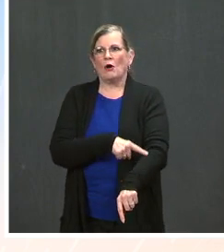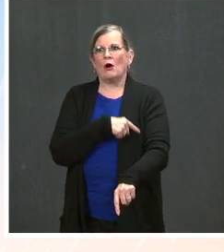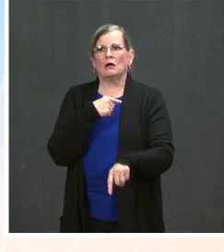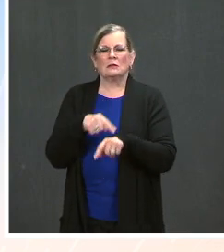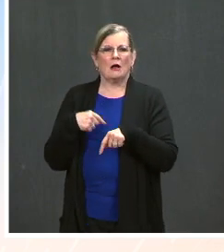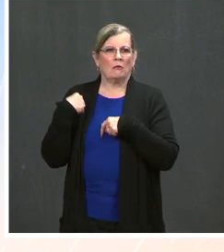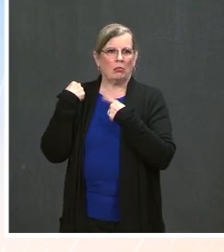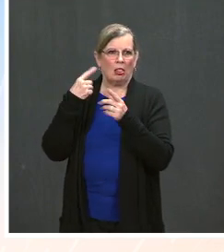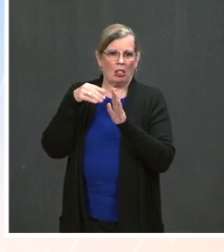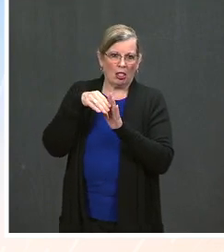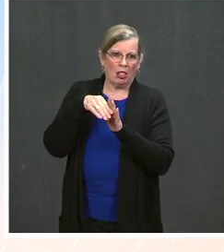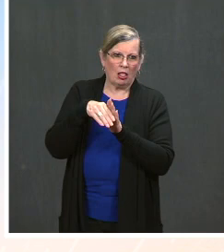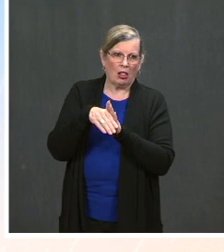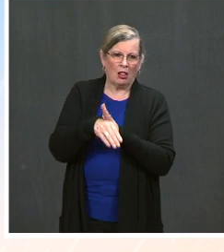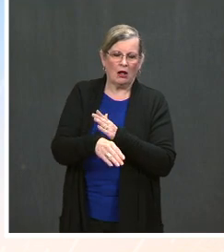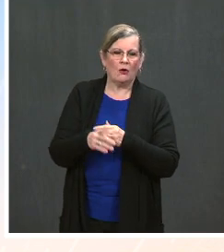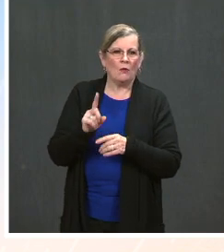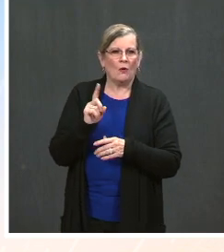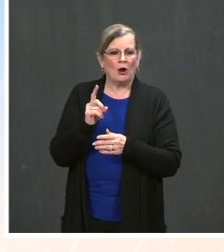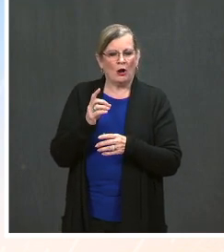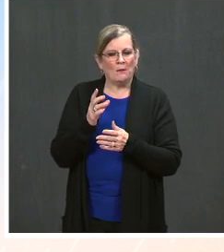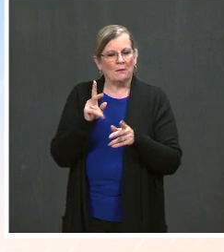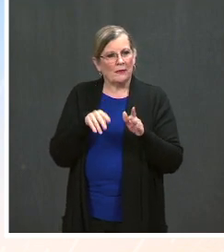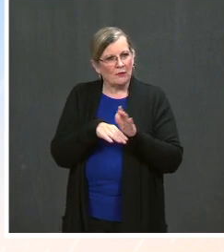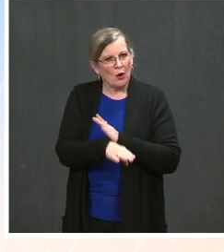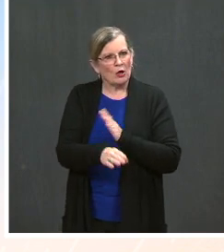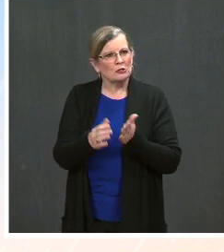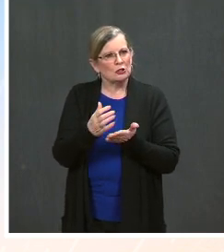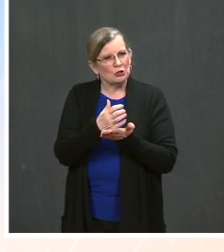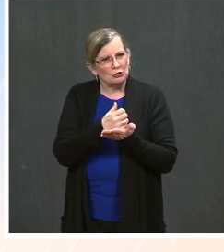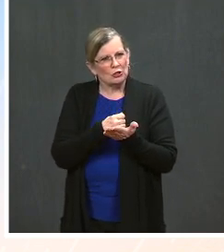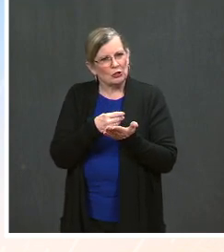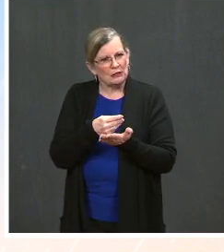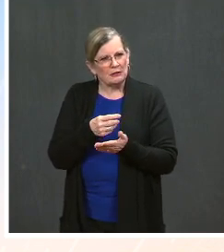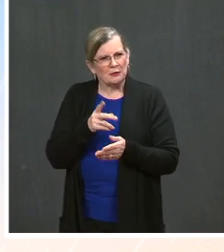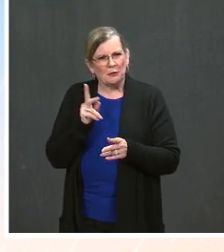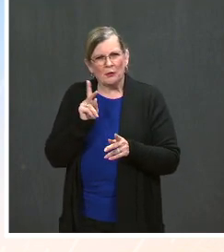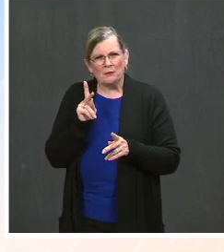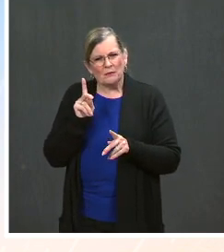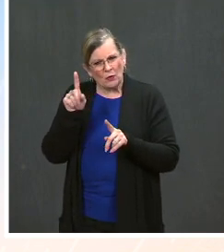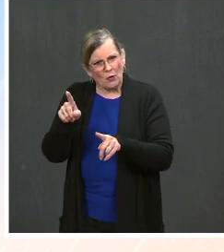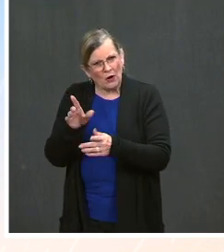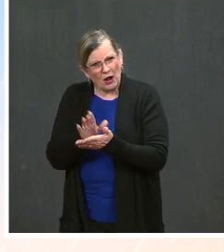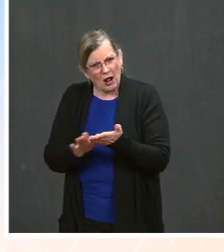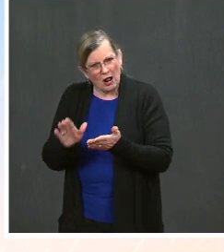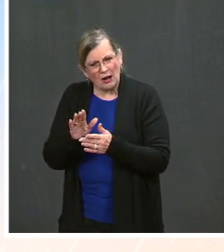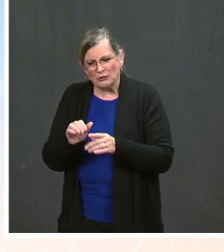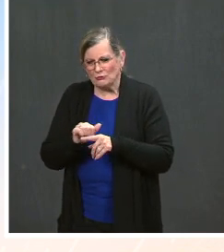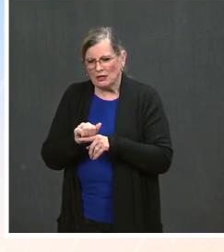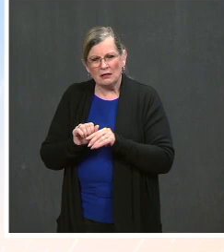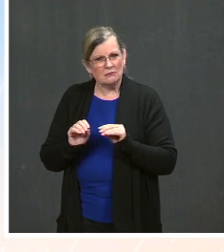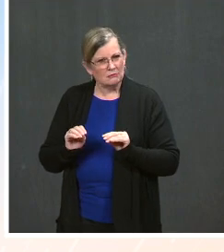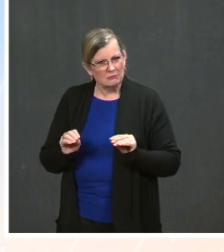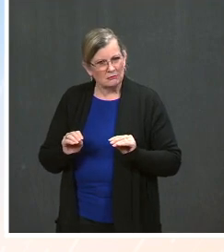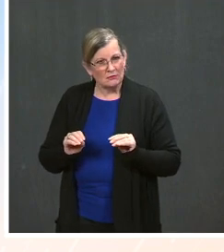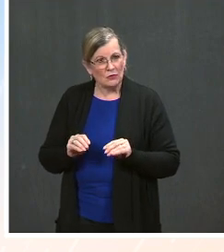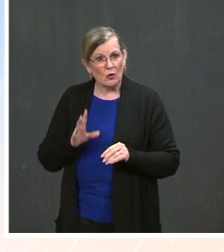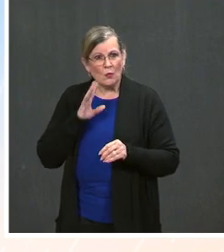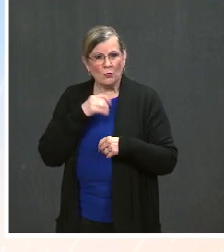which Secretary Walsh already touched on -- "creating 8 million jobs for this population." "Would create jobs at every education level," but the majority of infrastructure jobs